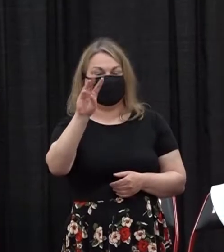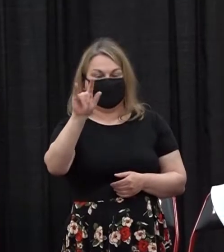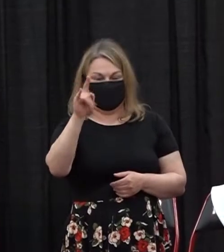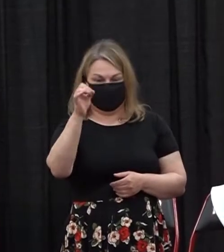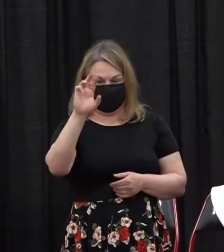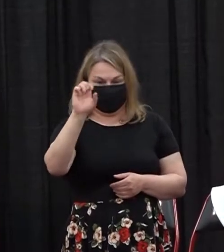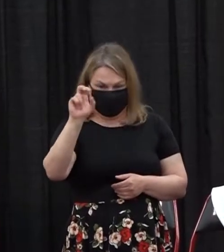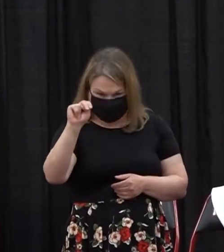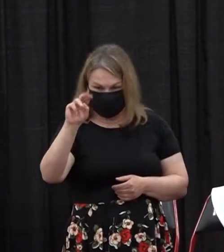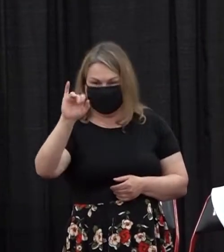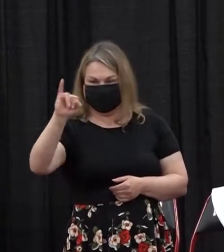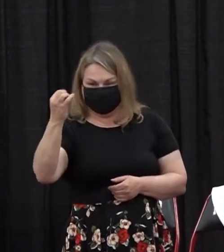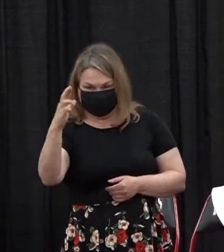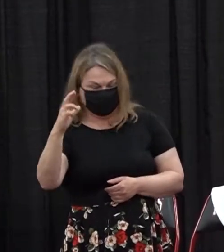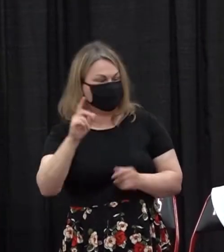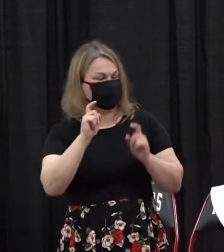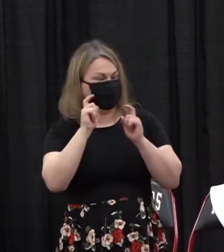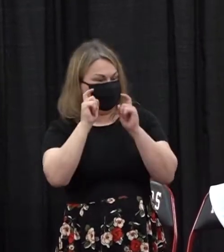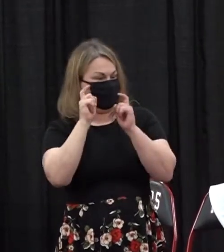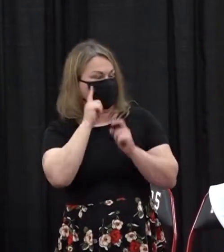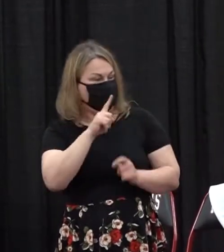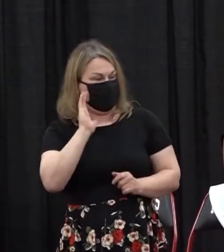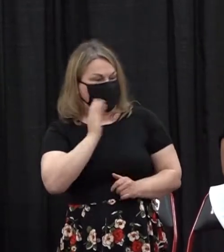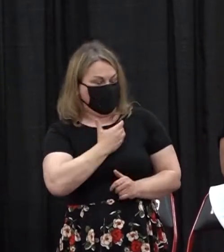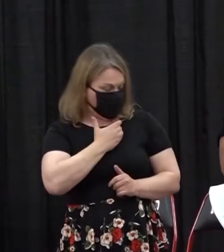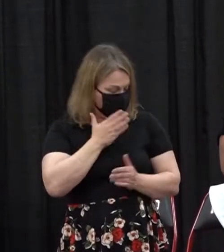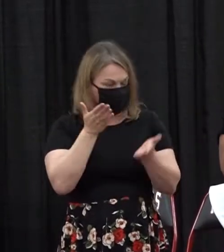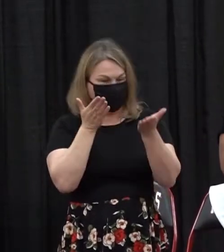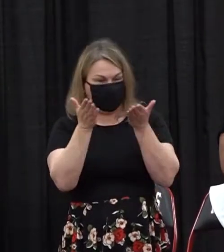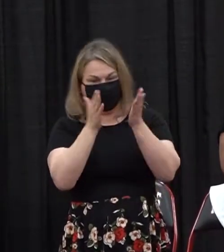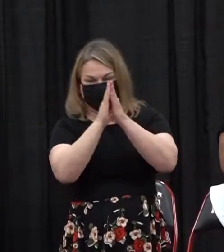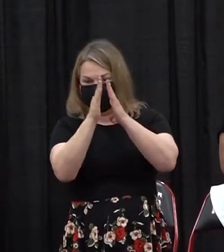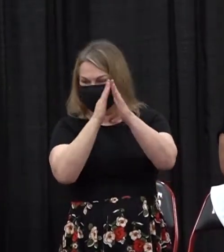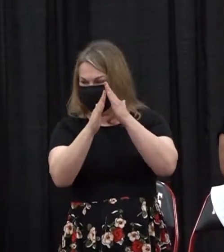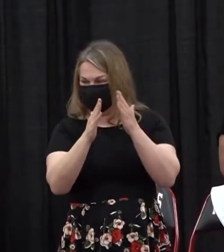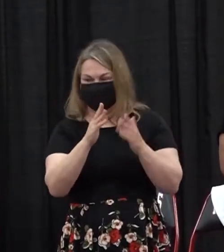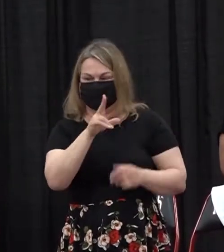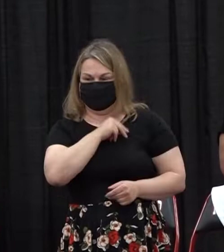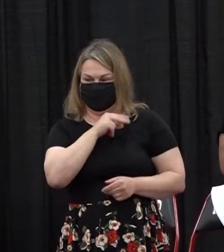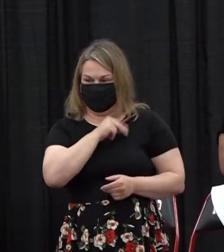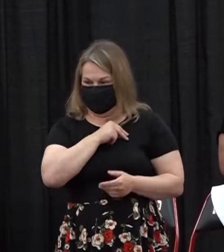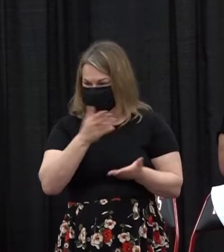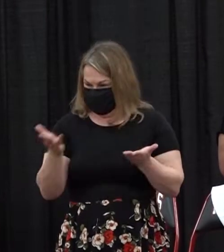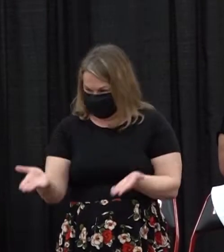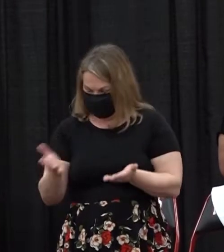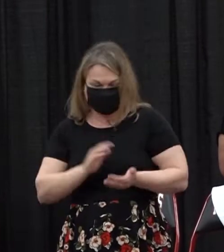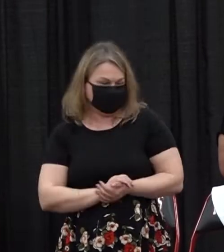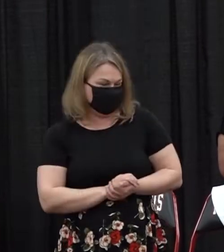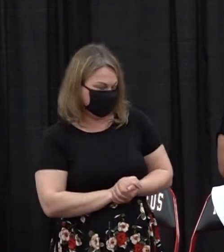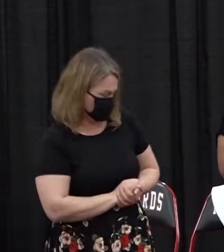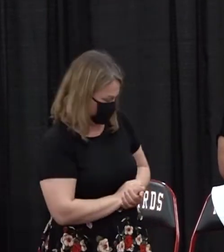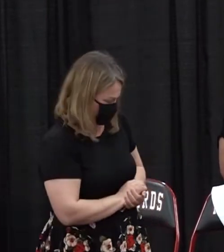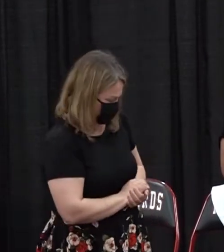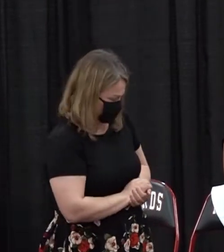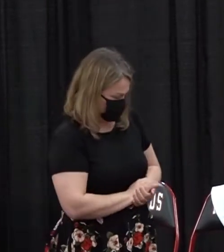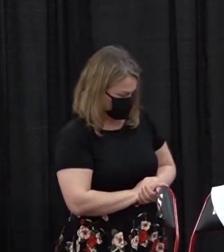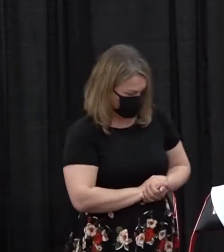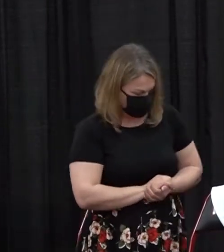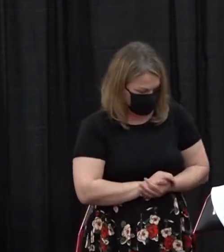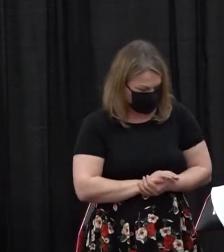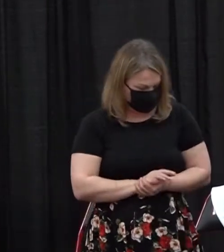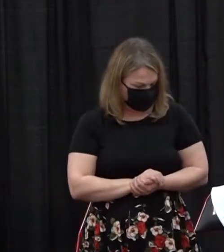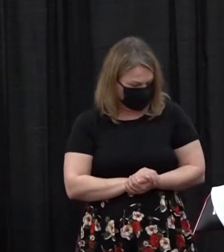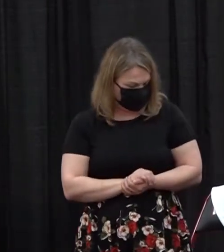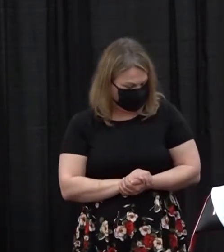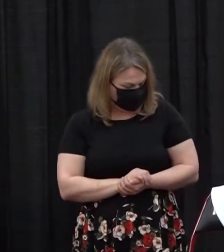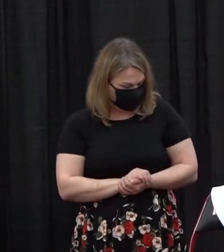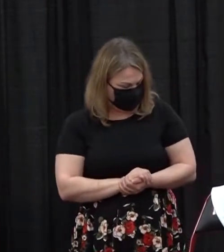Next, we would like to have Lance Weldgen, Jr. come up and provide the Community Service awards.